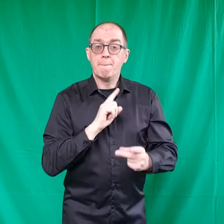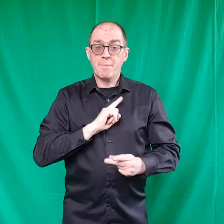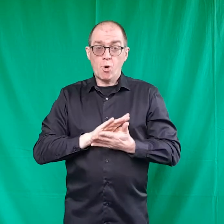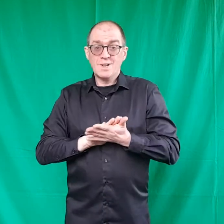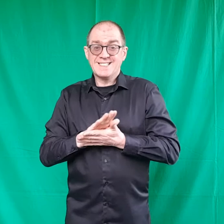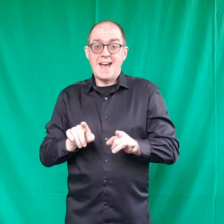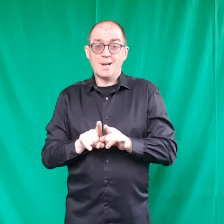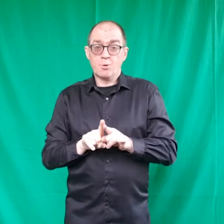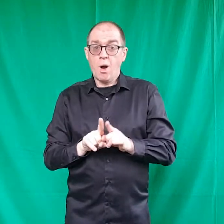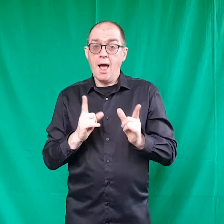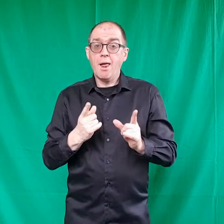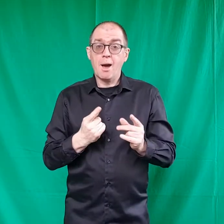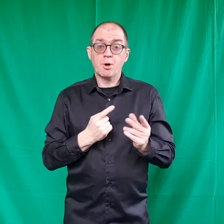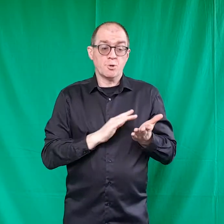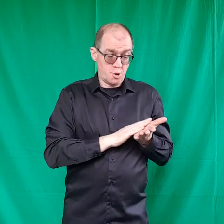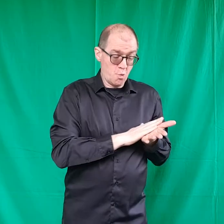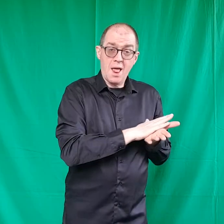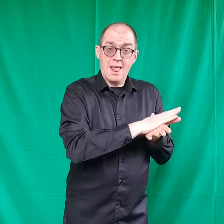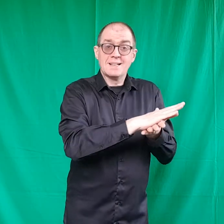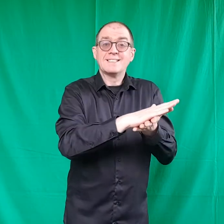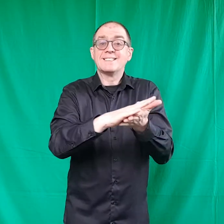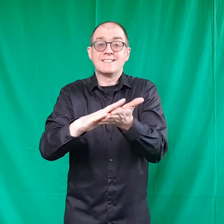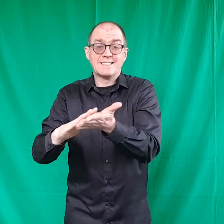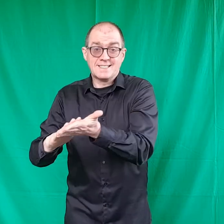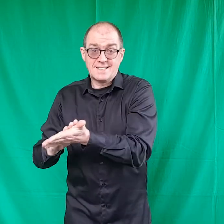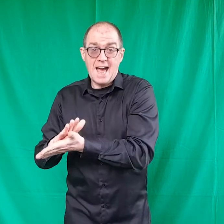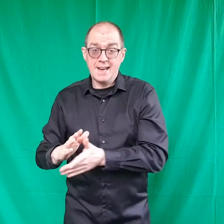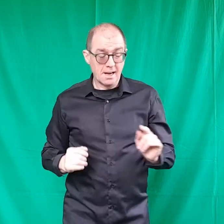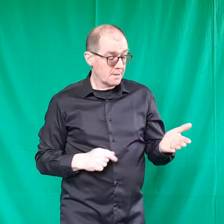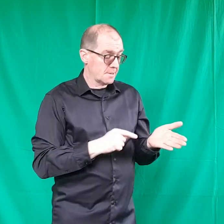but because we're signing as well, I'm going to do 'signing'.